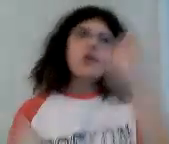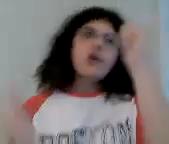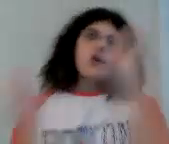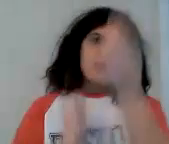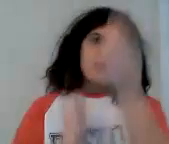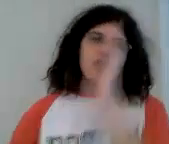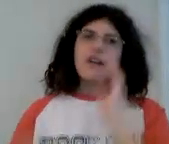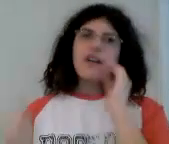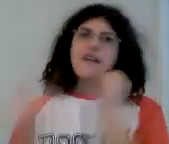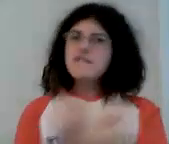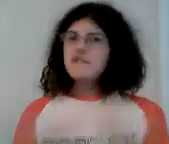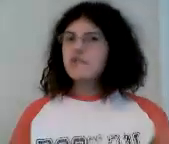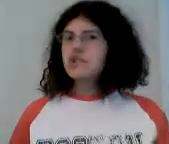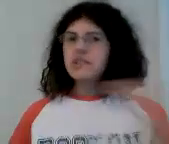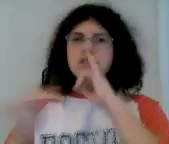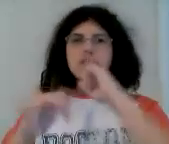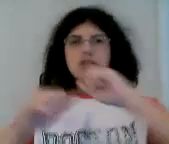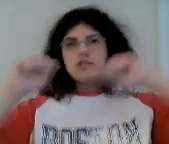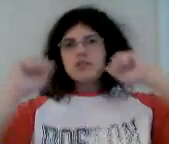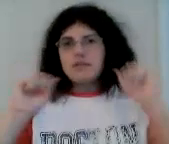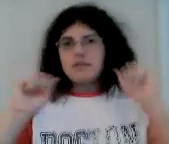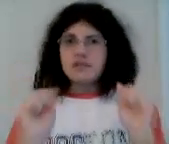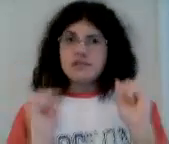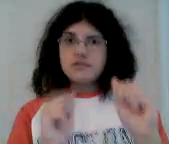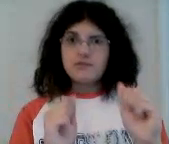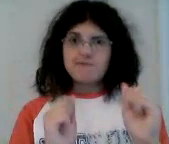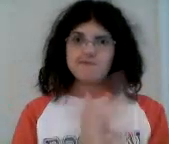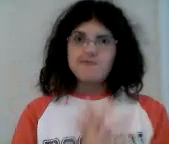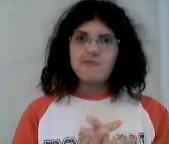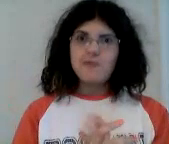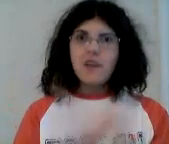Again, with God everything is possible